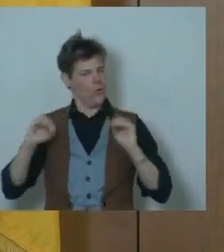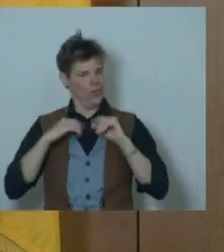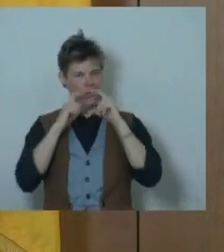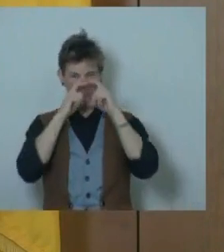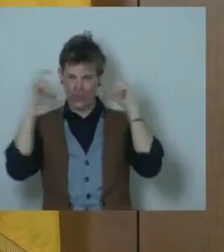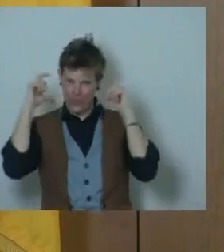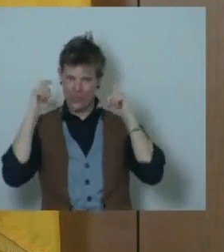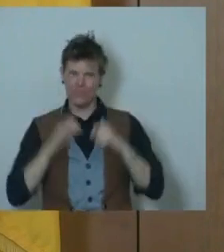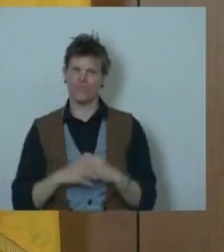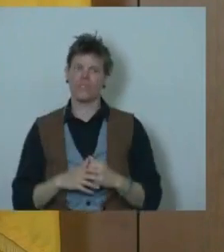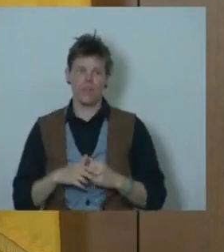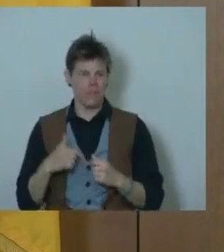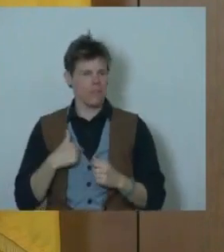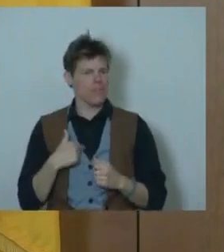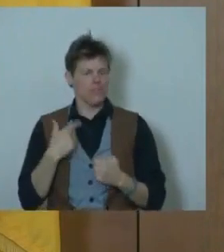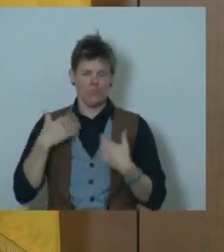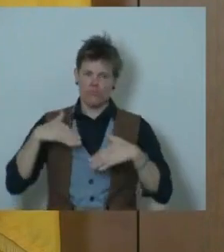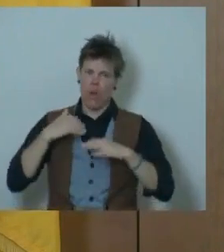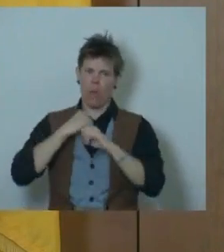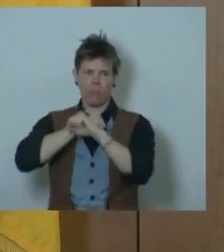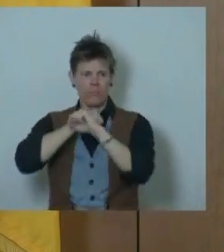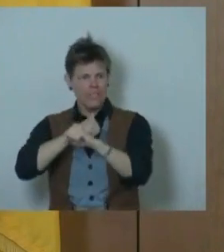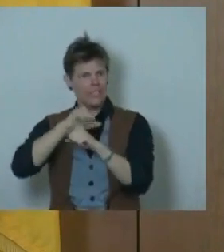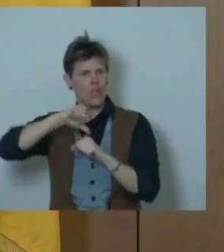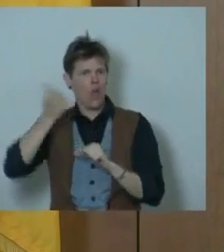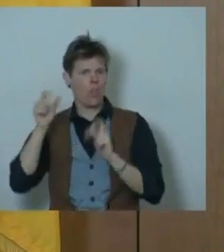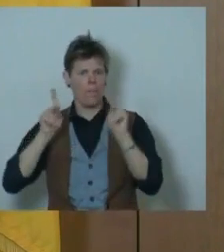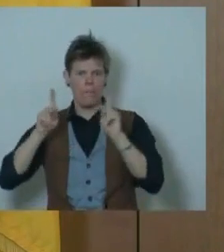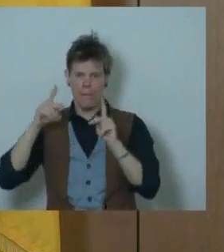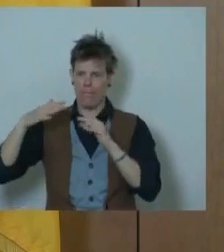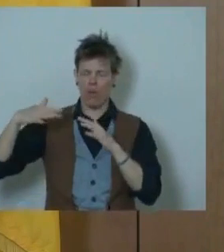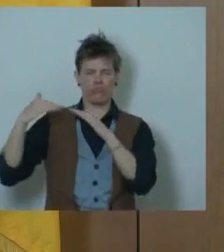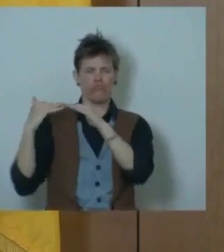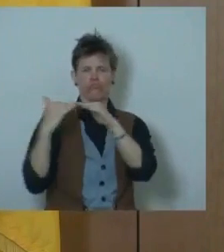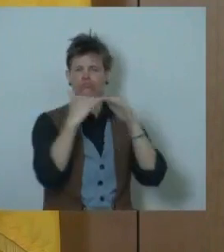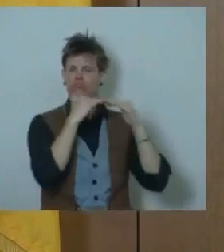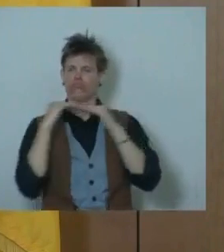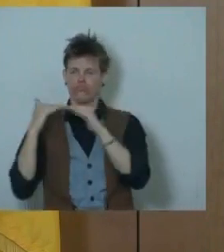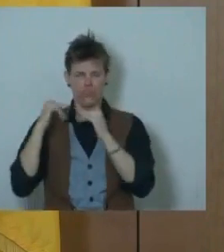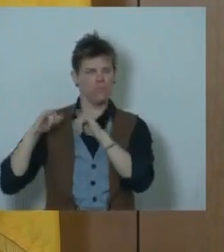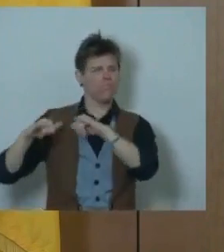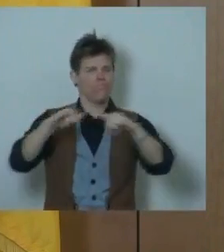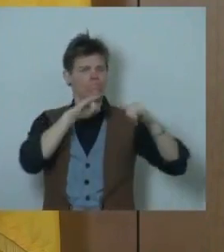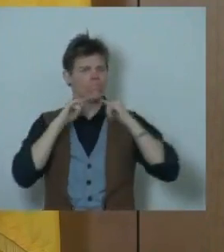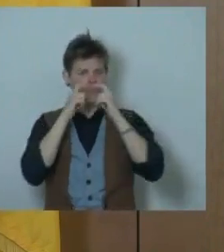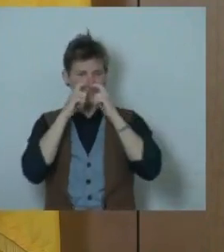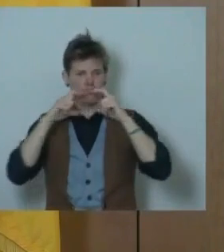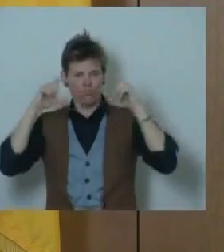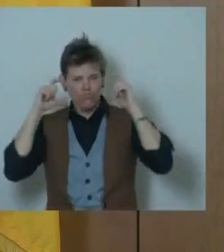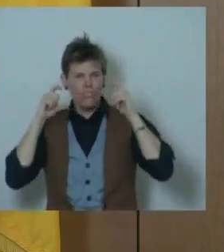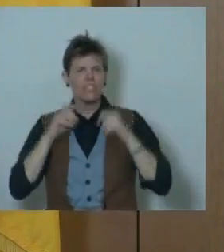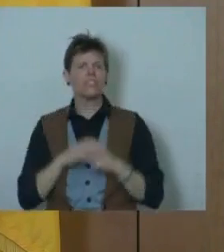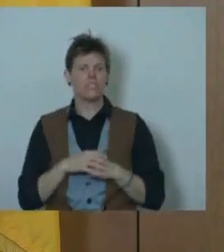I WEAR IT AND IT KEEPS ME SAFE. I APPRECIATE THAT. I MAKE SURE I’M KEEPING MY COLLEAGUES AS SAFE AS I CAN.